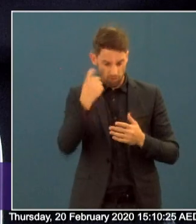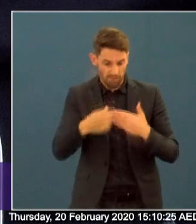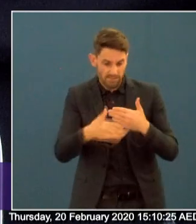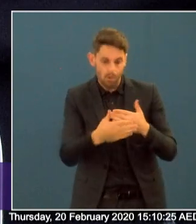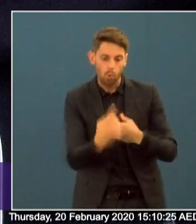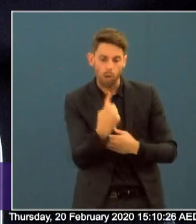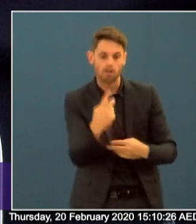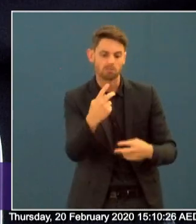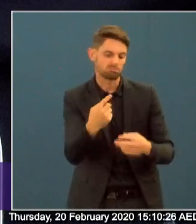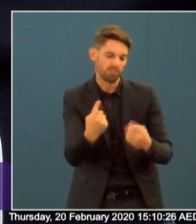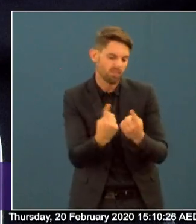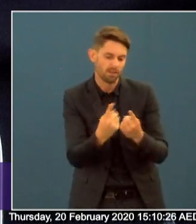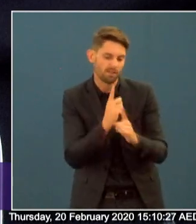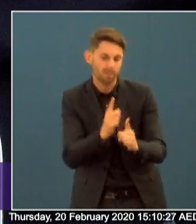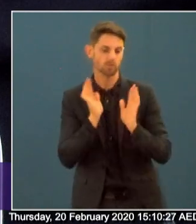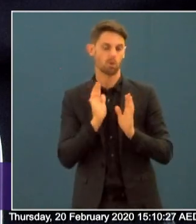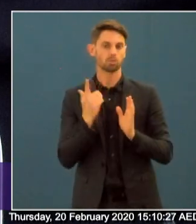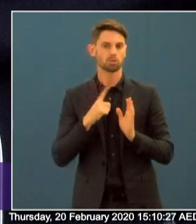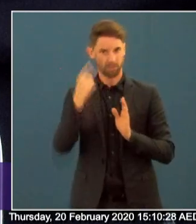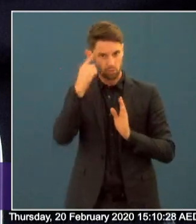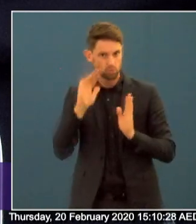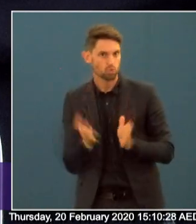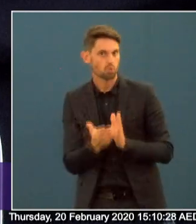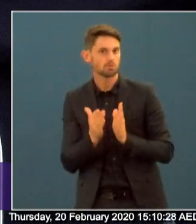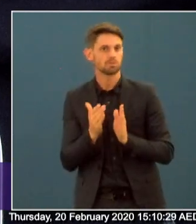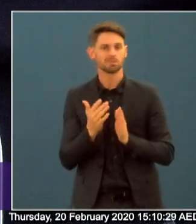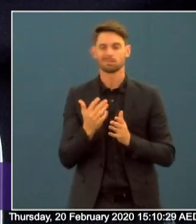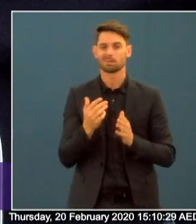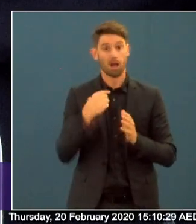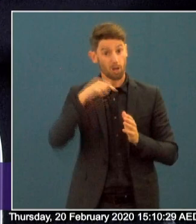And I'm aware New South Wales Health has been considering other methods of